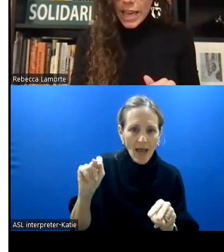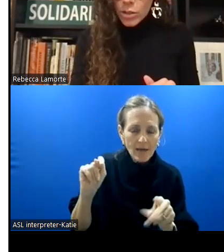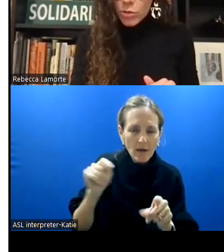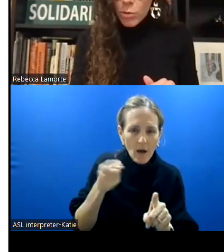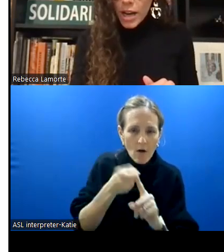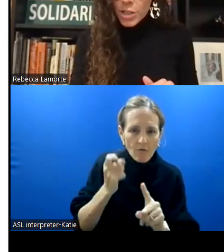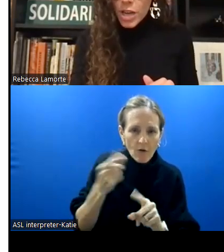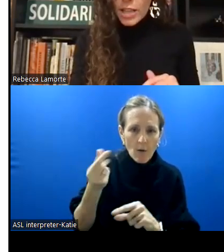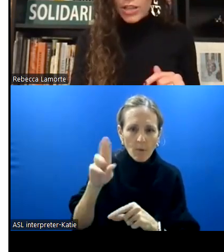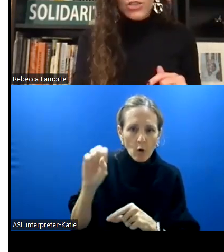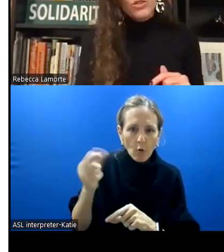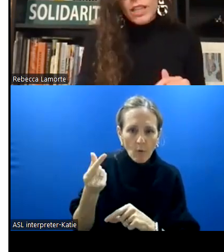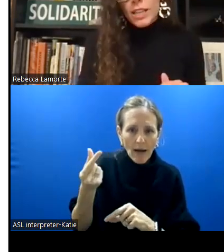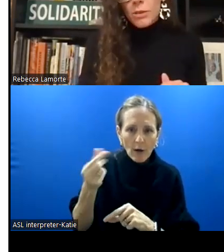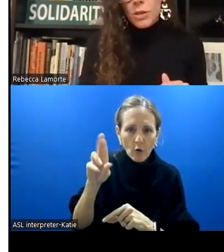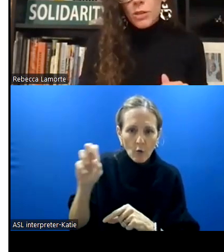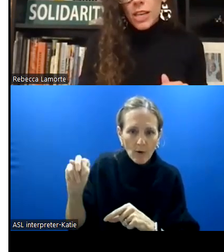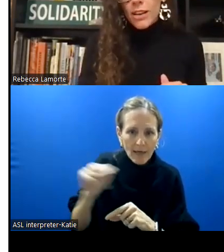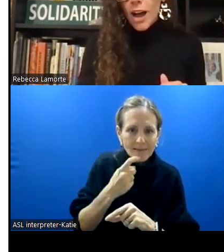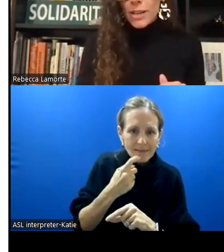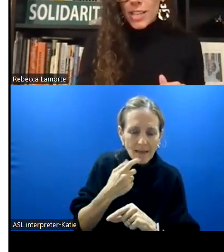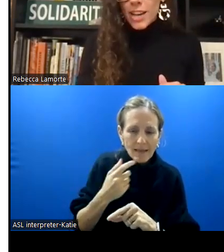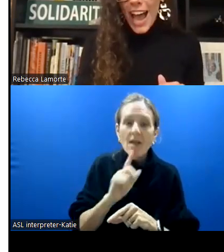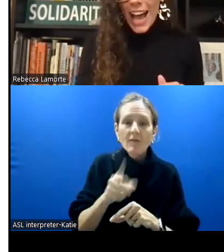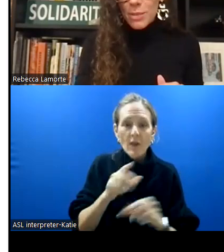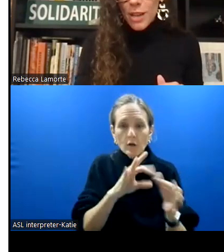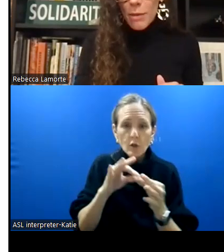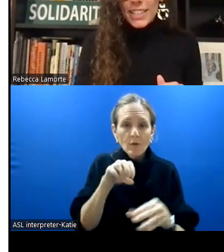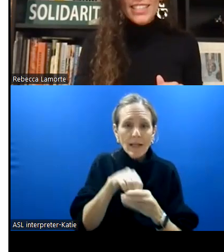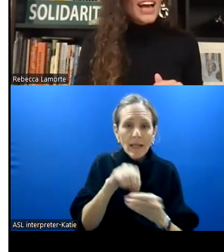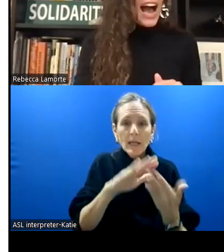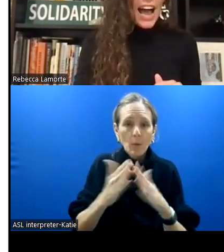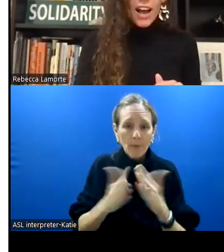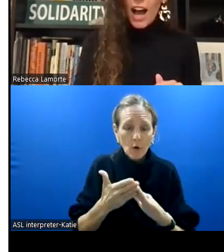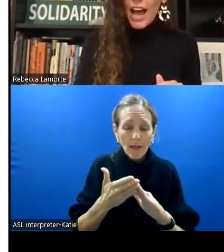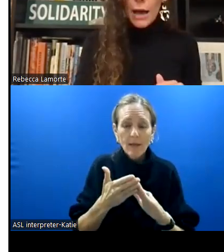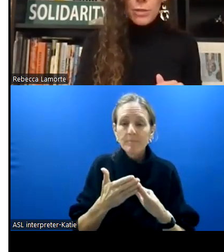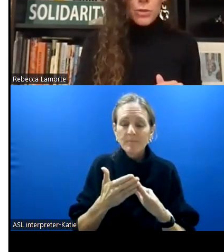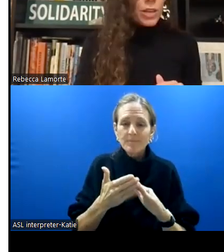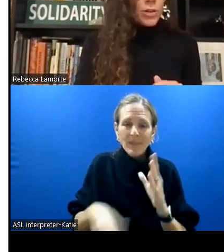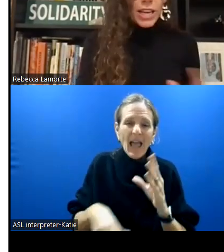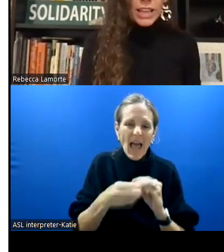Thank you so much. "There is unity in community." Commenting on Adam's comments, I absolutely agree.